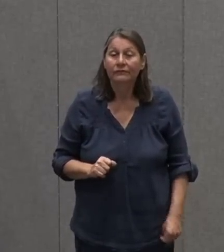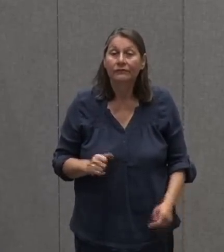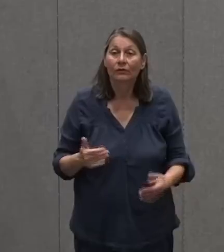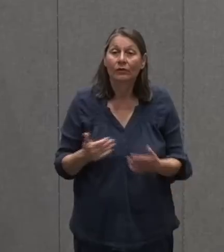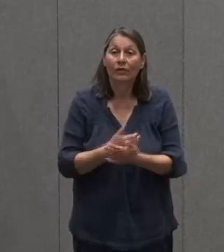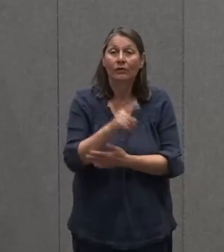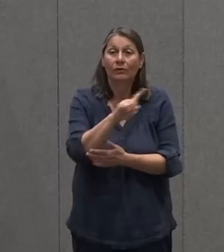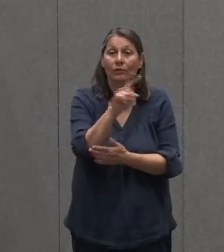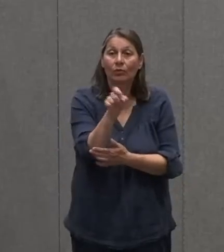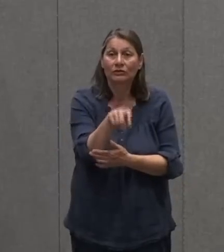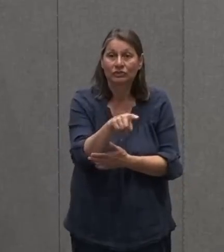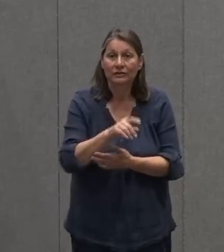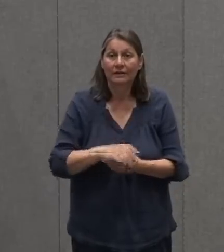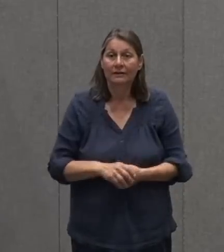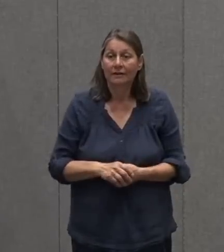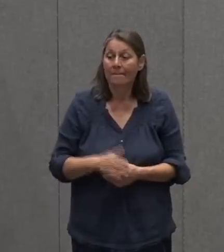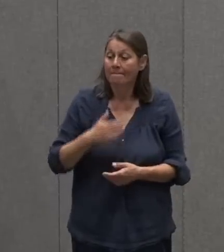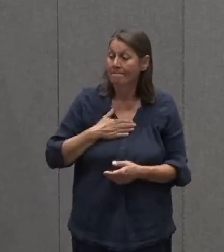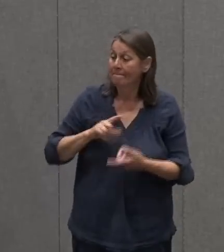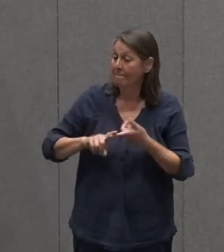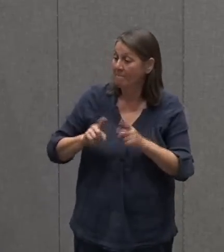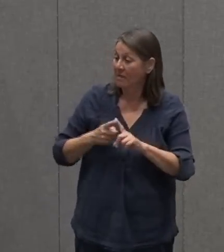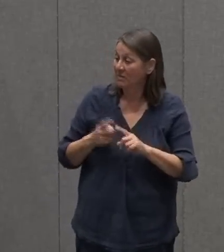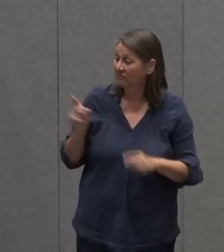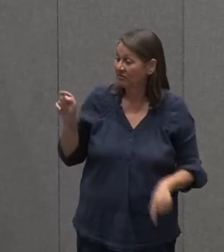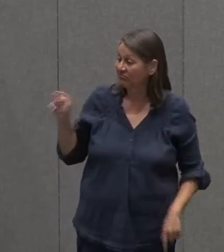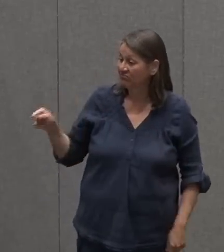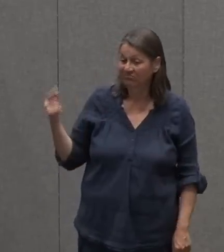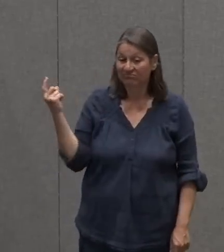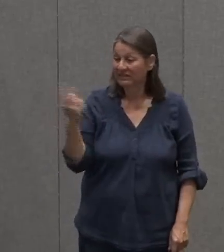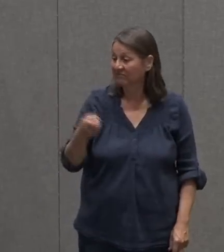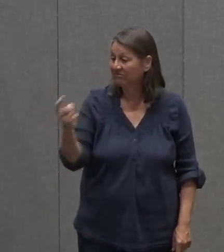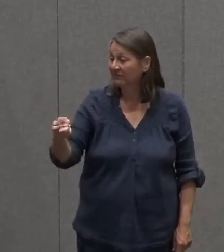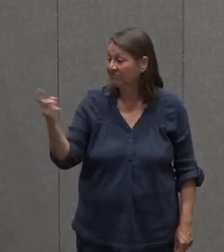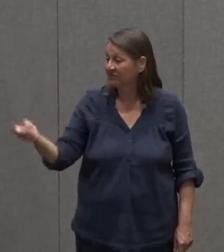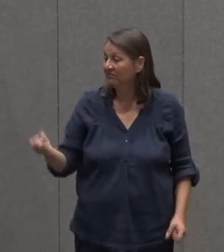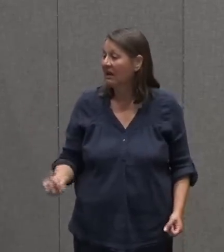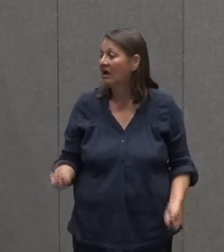is how many will your best friend need to give away. So how many?